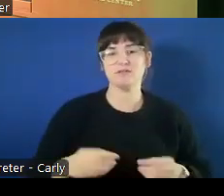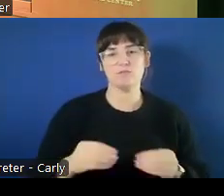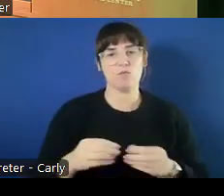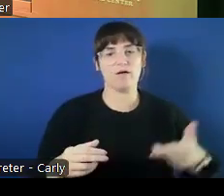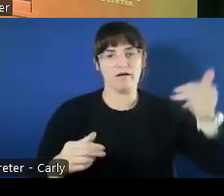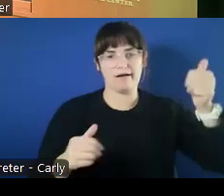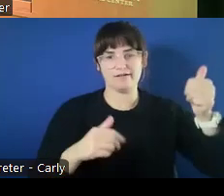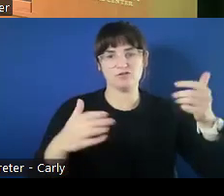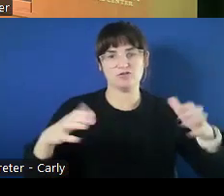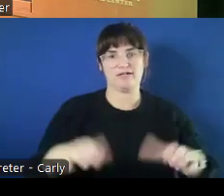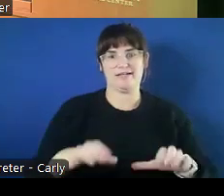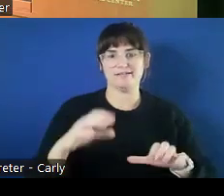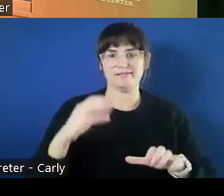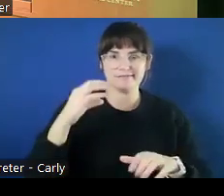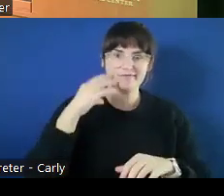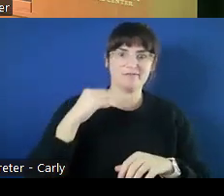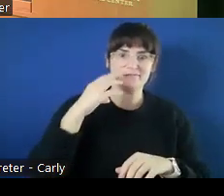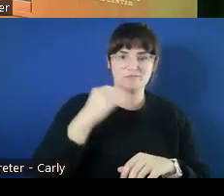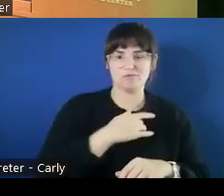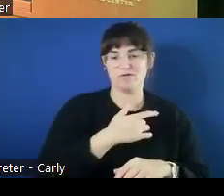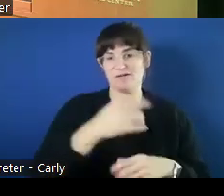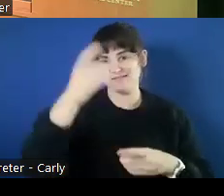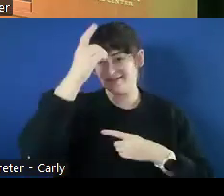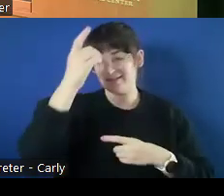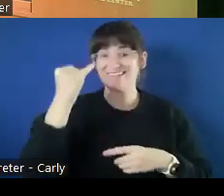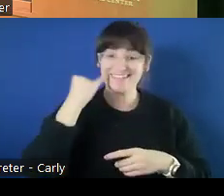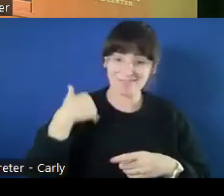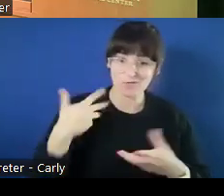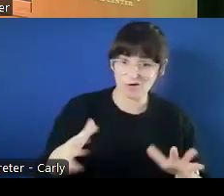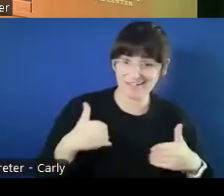heart disease and if you have heart disease you're more likely to have a recurrent cardiac event or